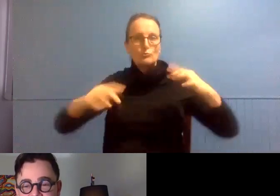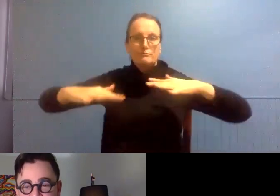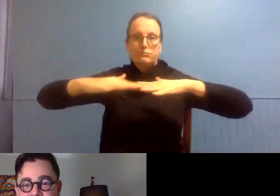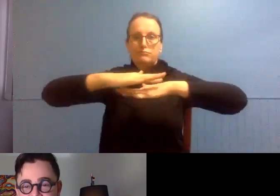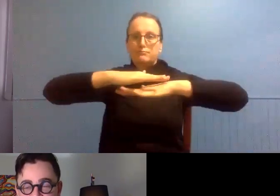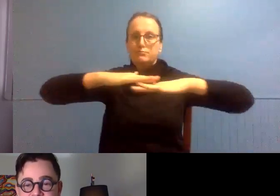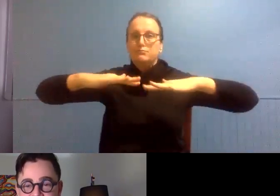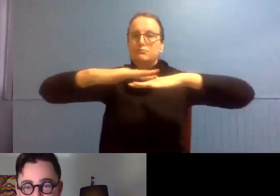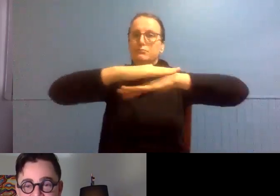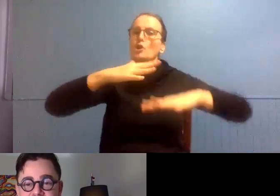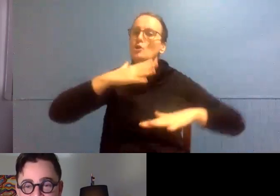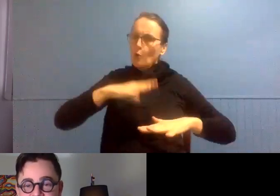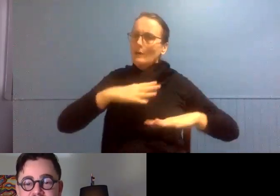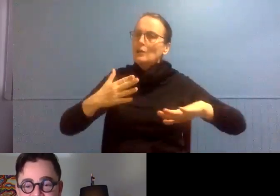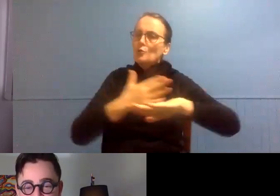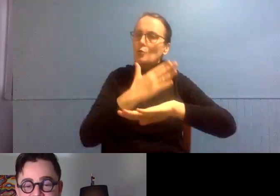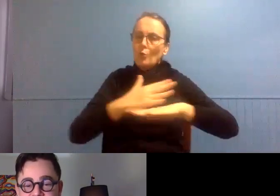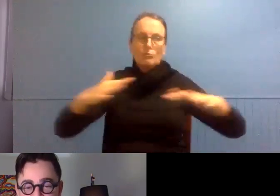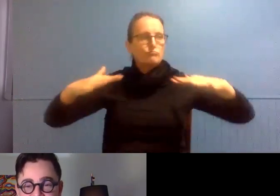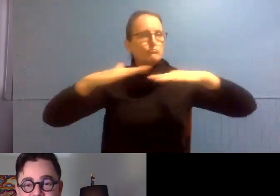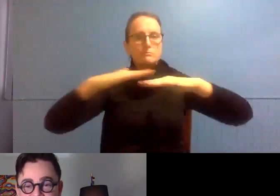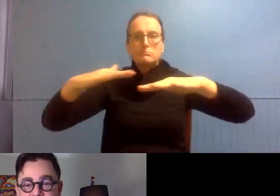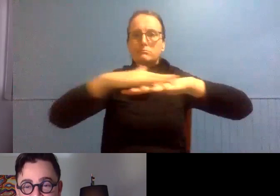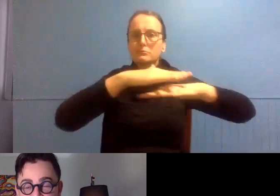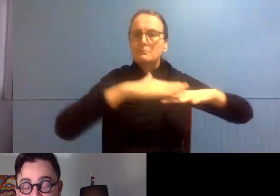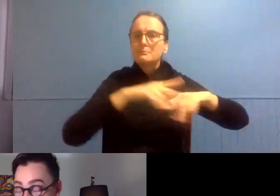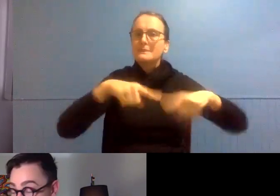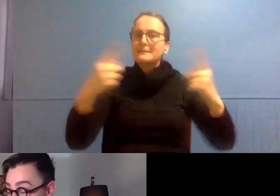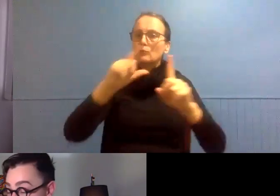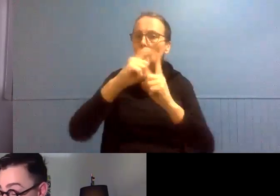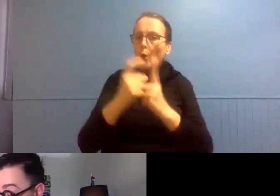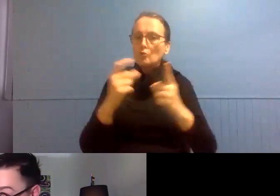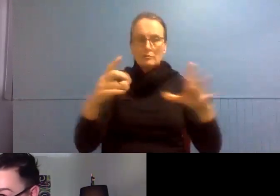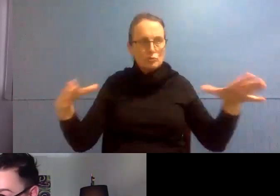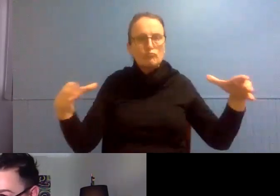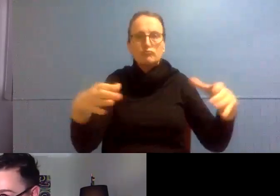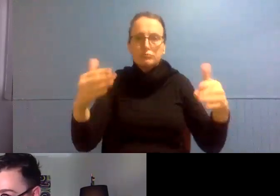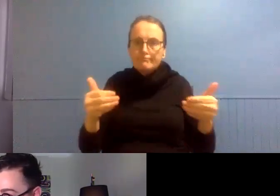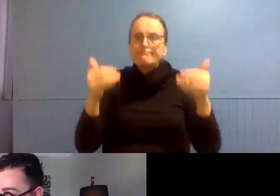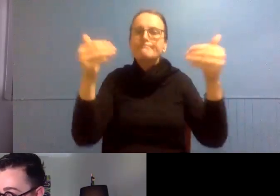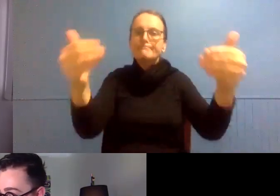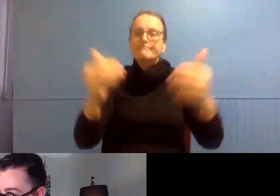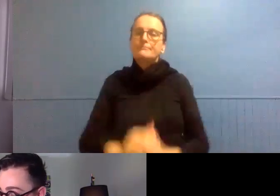have to work Interculturally as we move forward. IAN RT COLLESS: Well said.